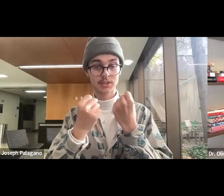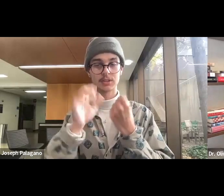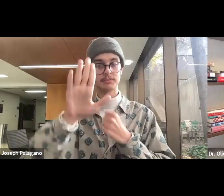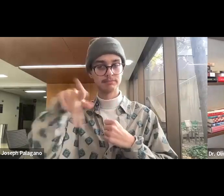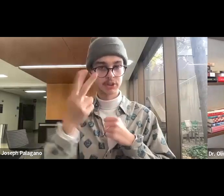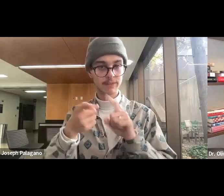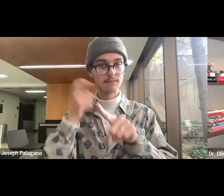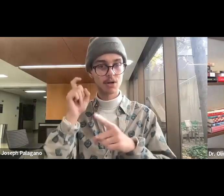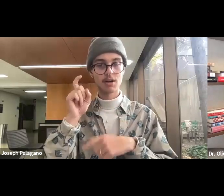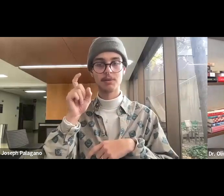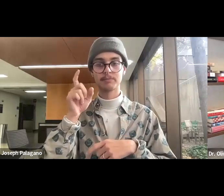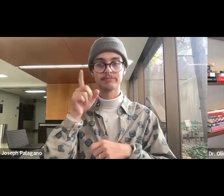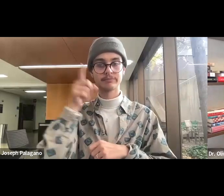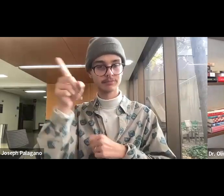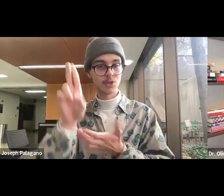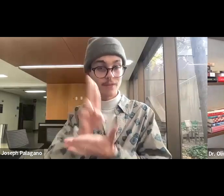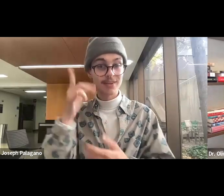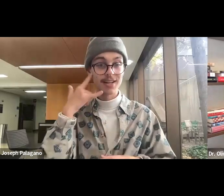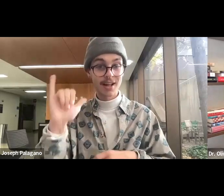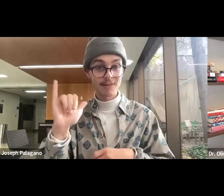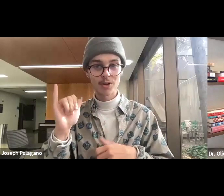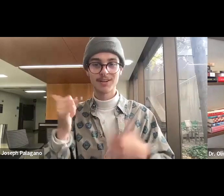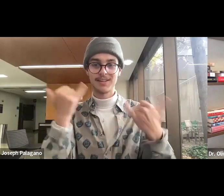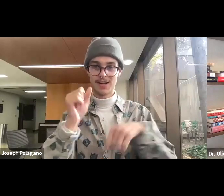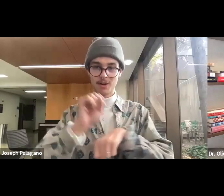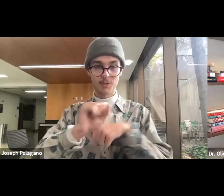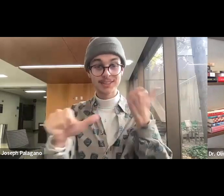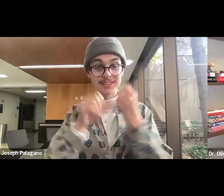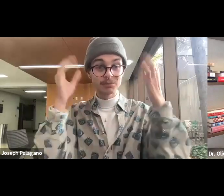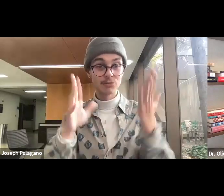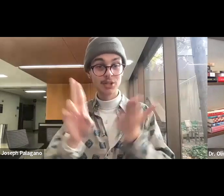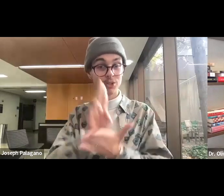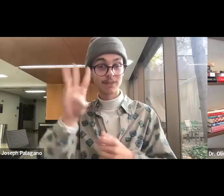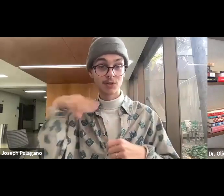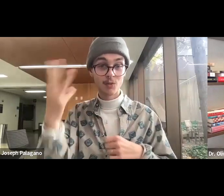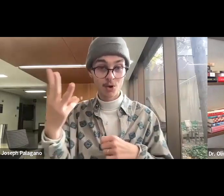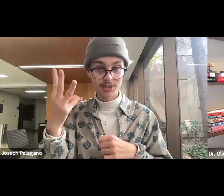as well as an assistant professor at the University of